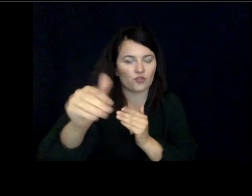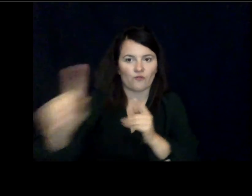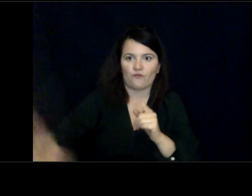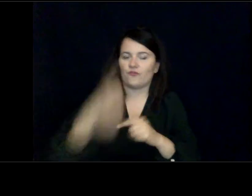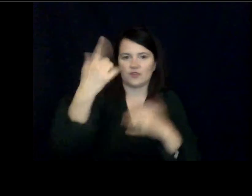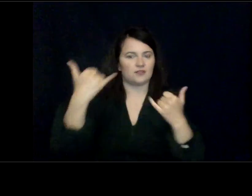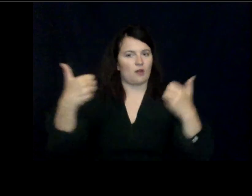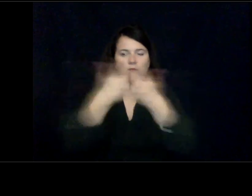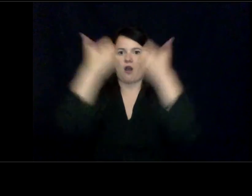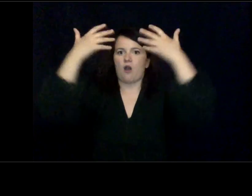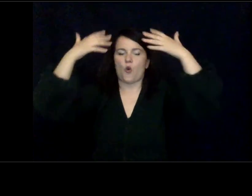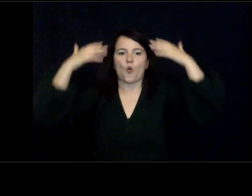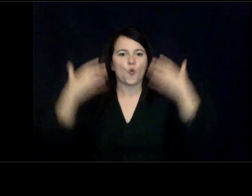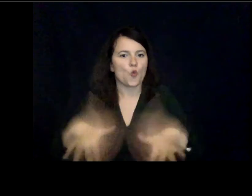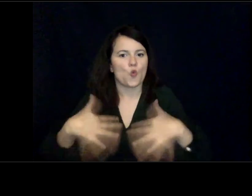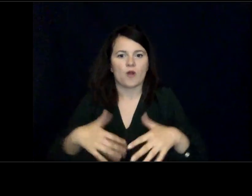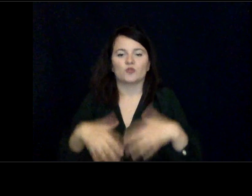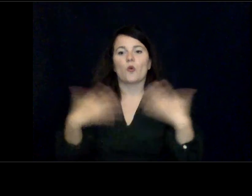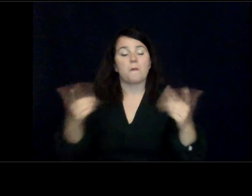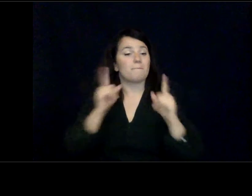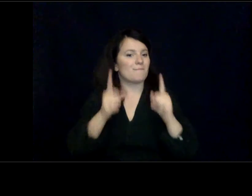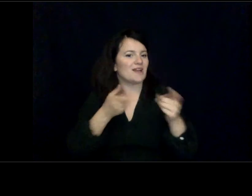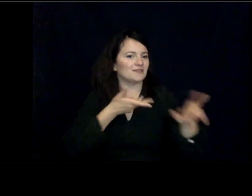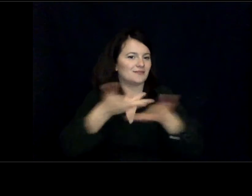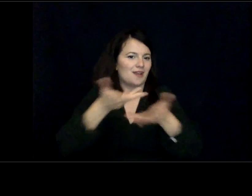through dialogue I'm sure we'll get there.